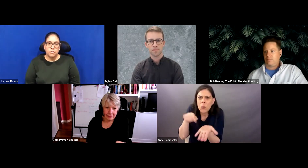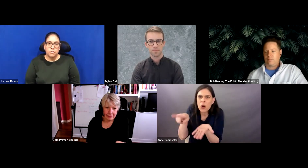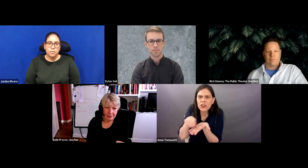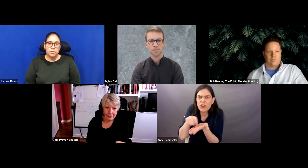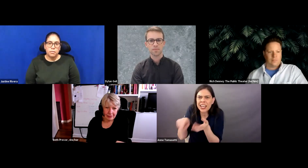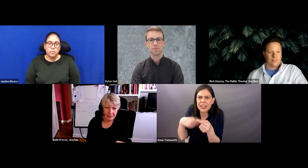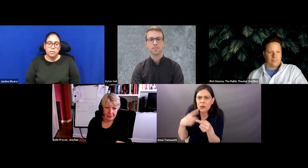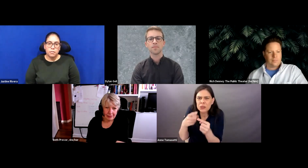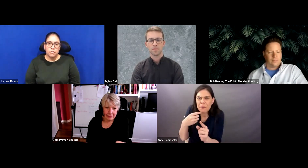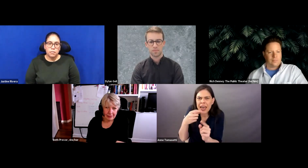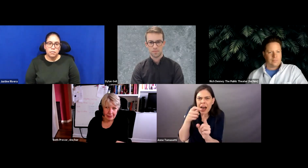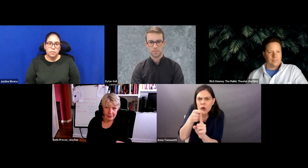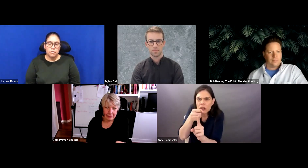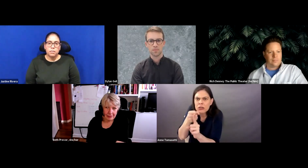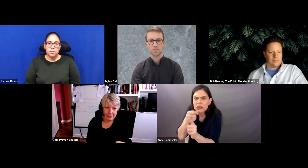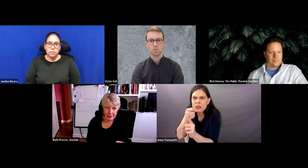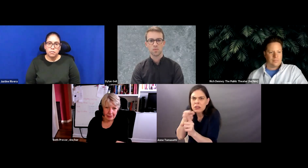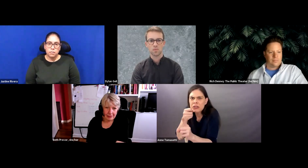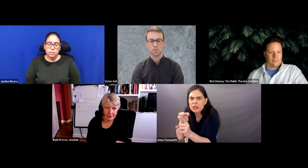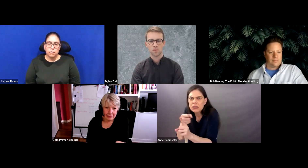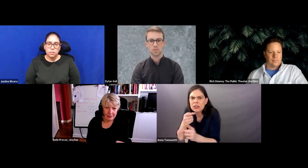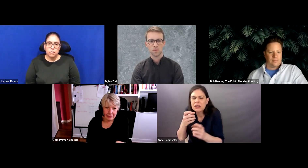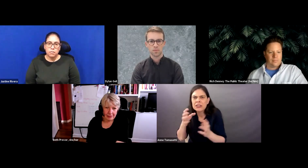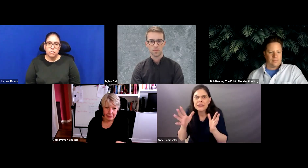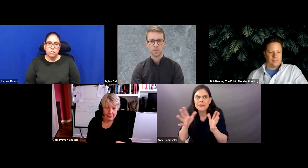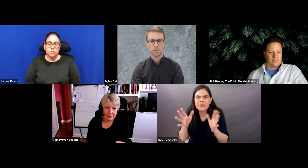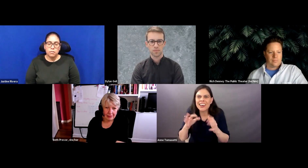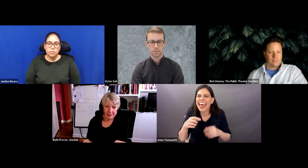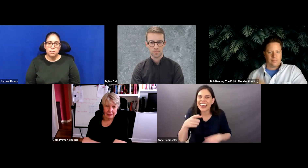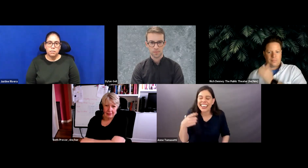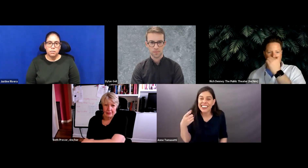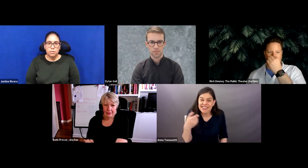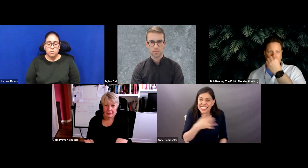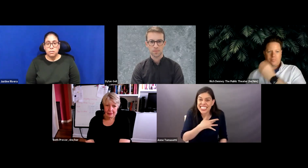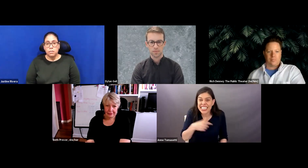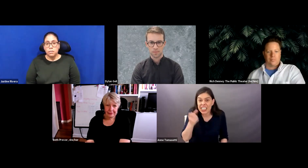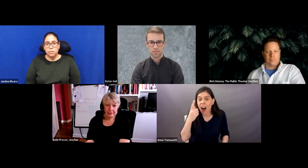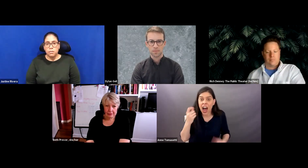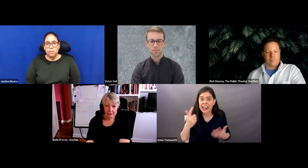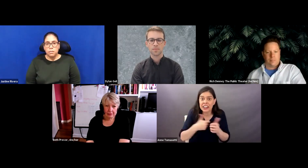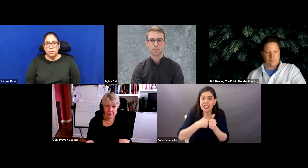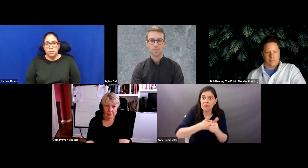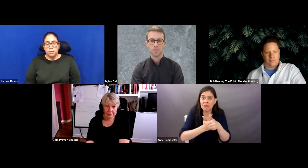sure that they got the message in their interpretation and they were able to hit the points of what the hearing actors were